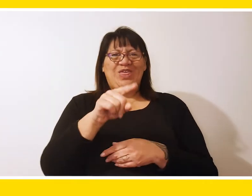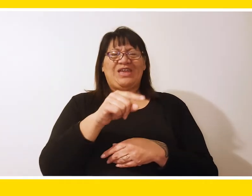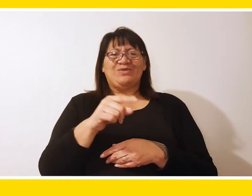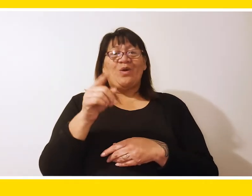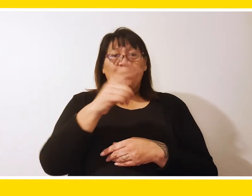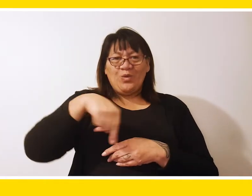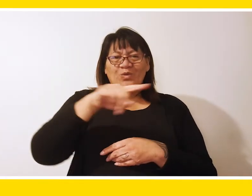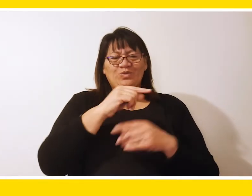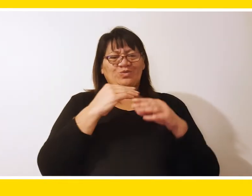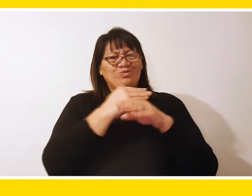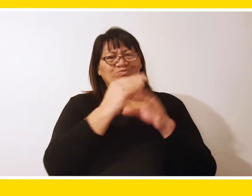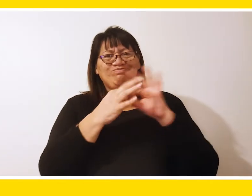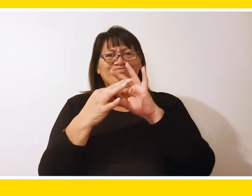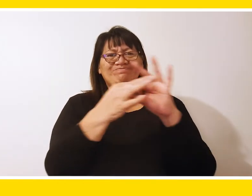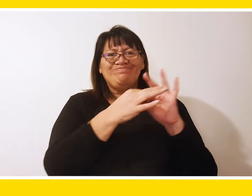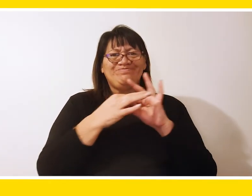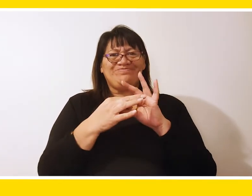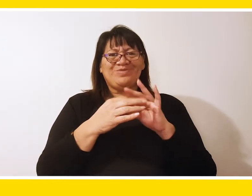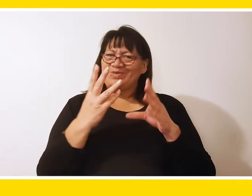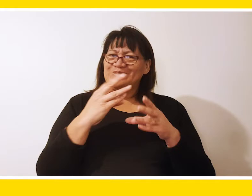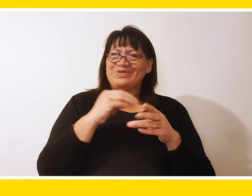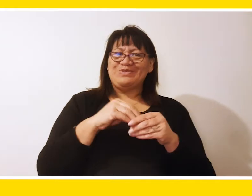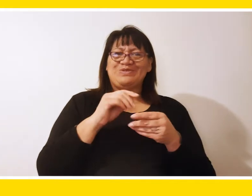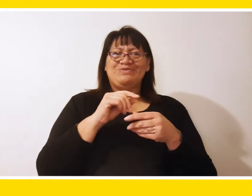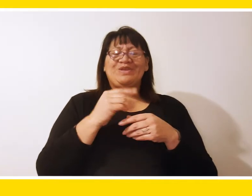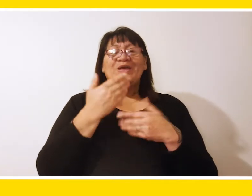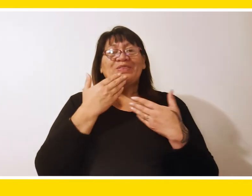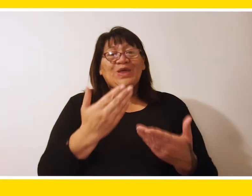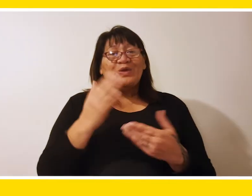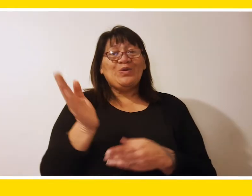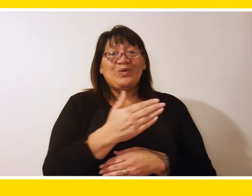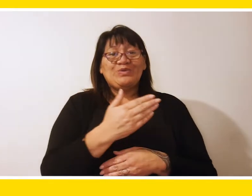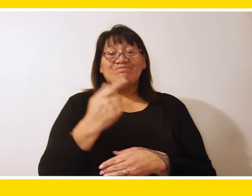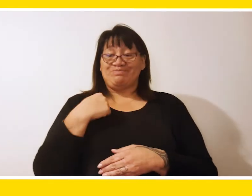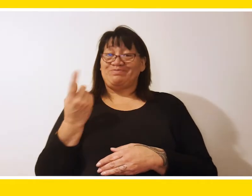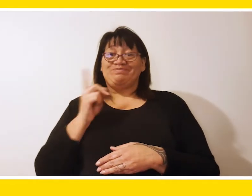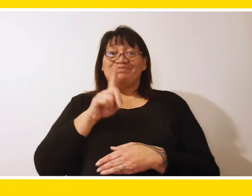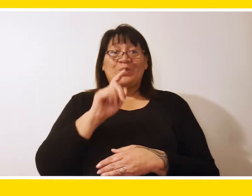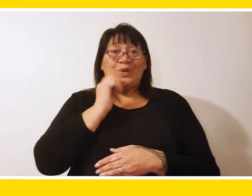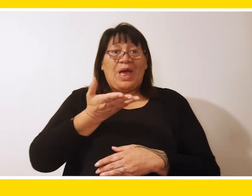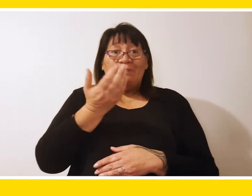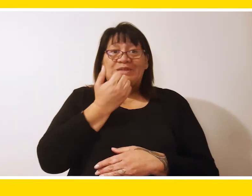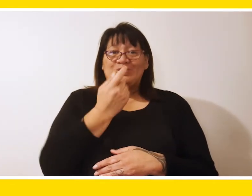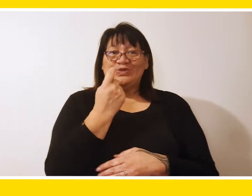He waka eke noa — we are all in this together. Thank you everyone. I'll be back with another update soon.